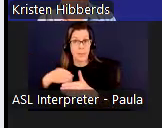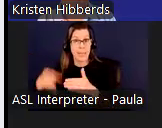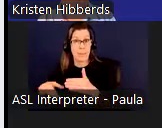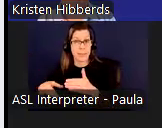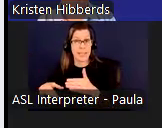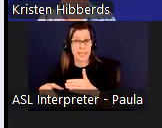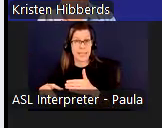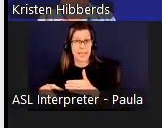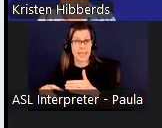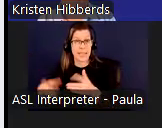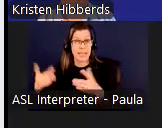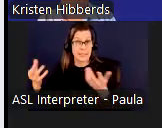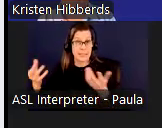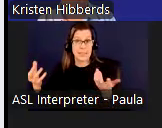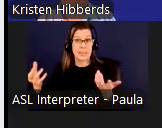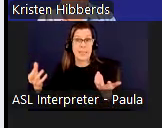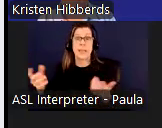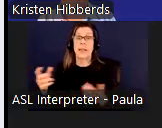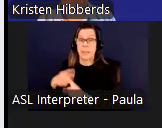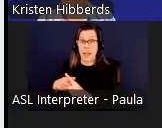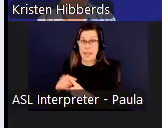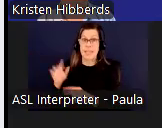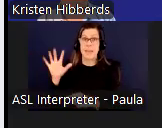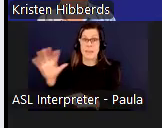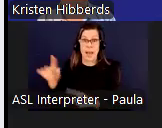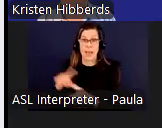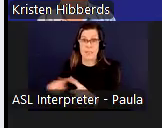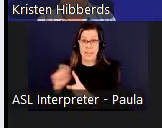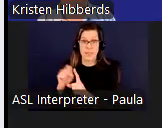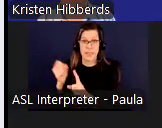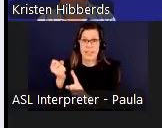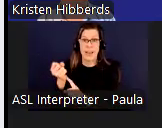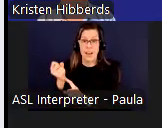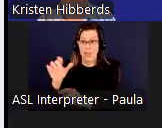different instances of abuse would be put on the facility,